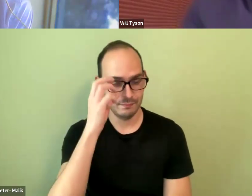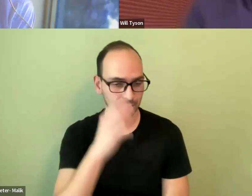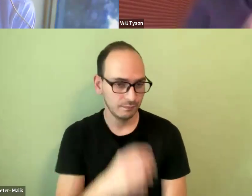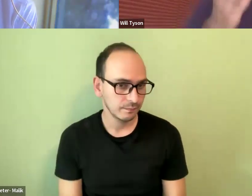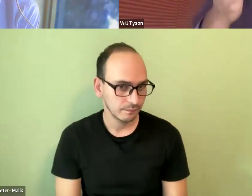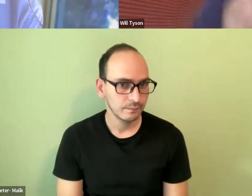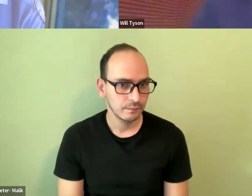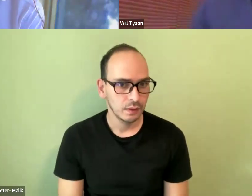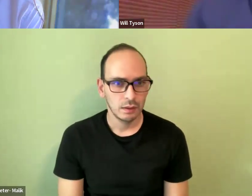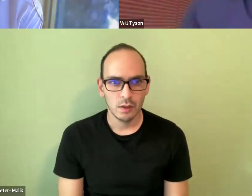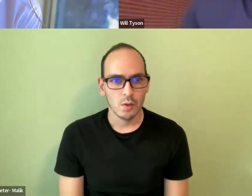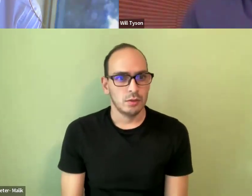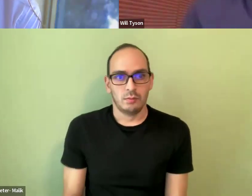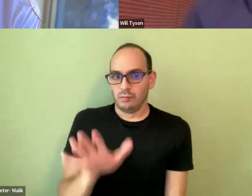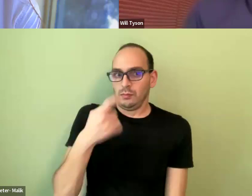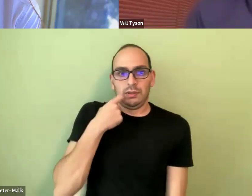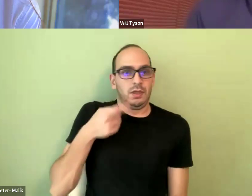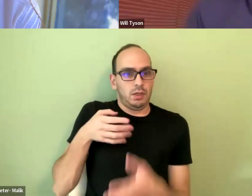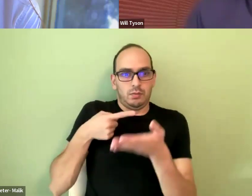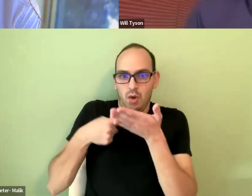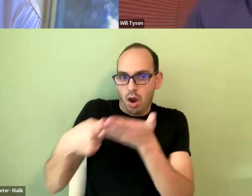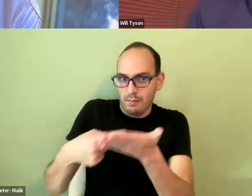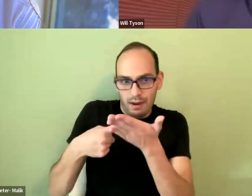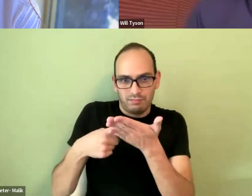So a lot of what you talked about really gets into some